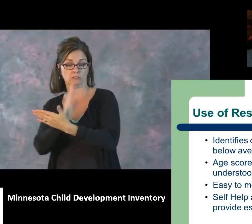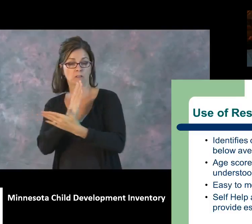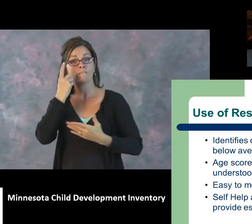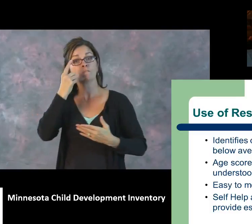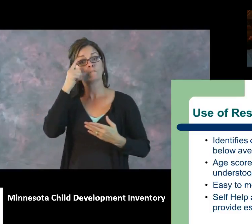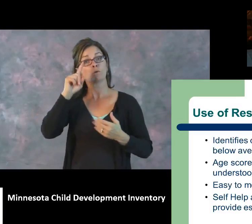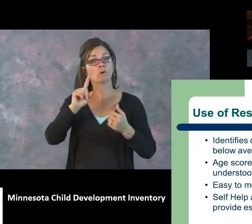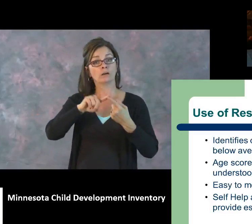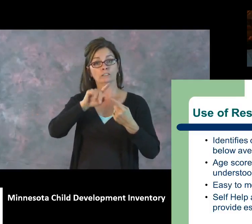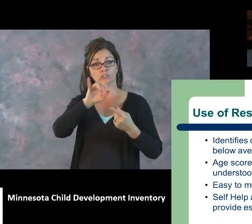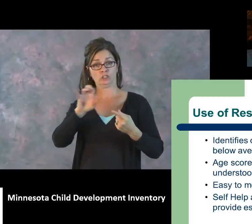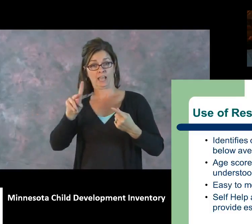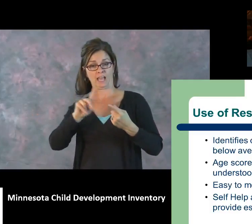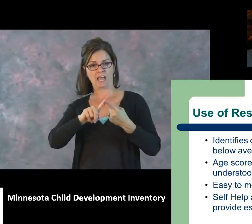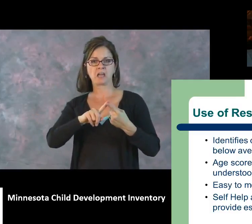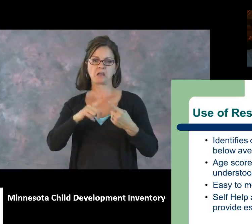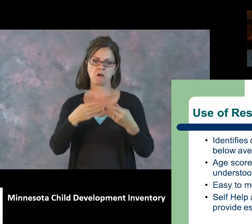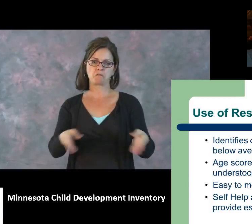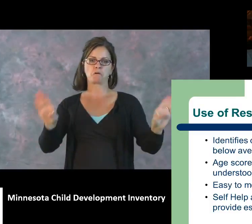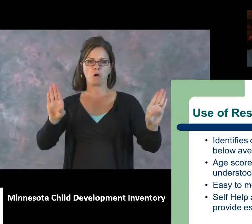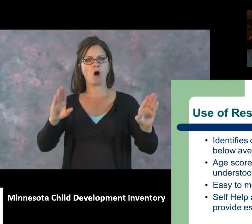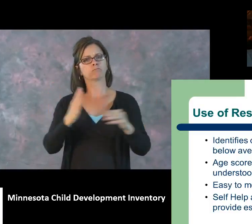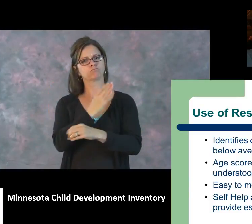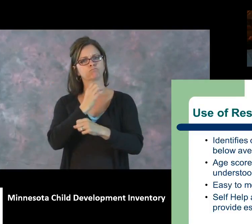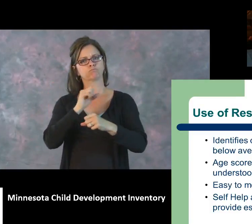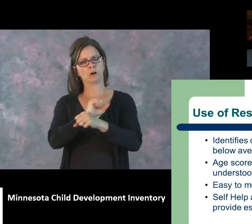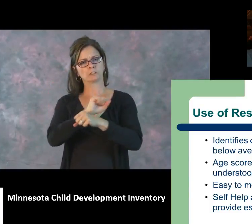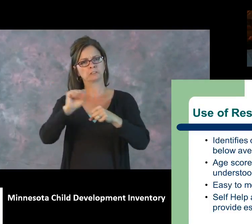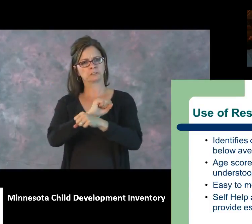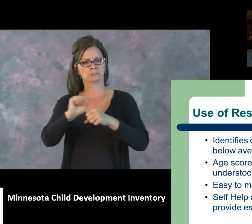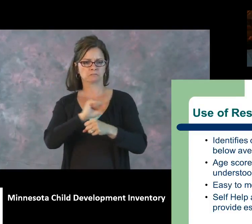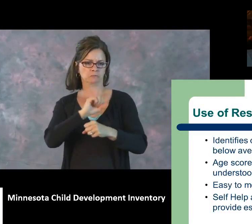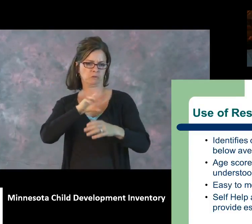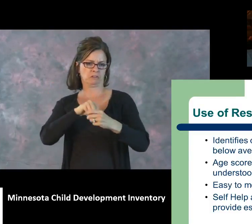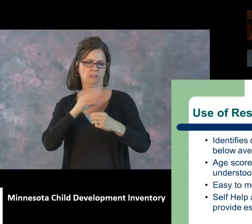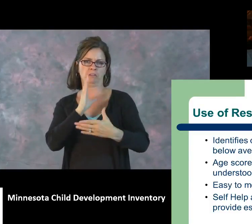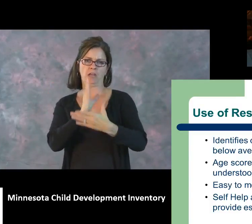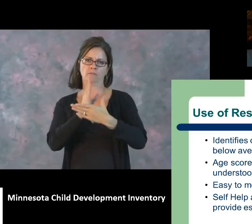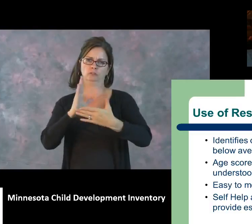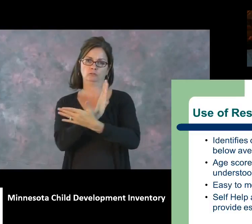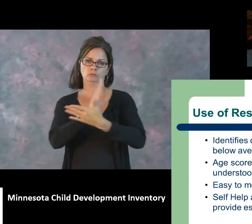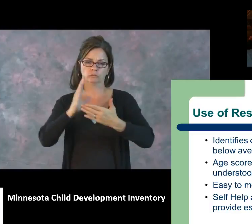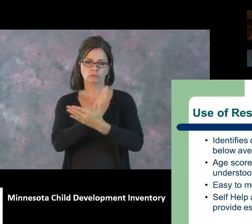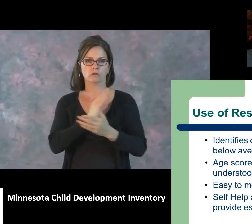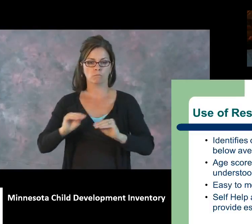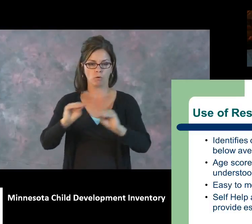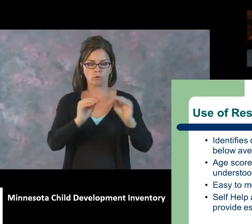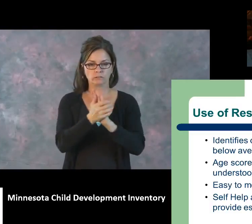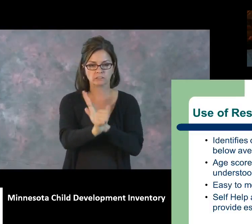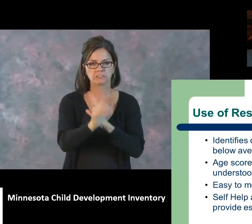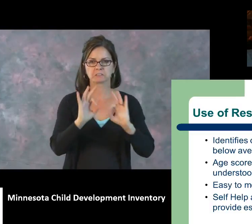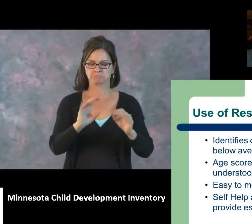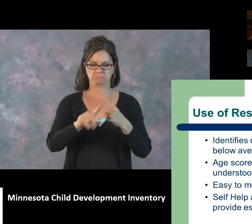he appears to be functioning within the average range. His motor skills are where they should be. His thinking skills appear to be where they should be.